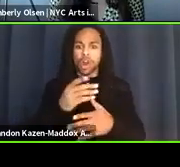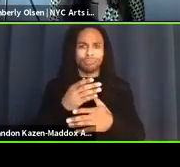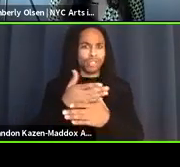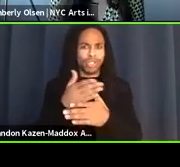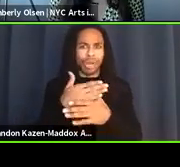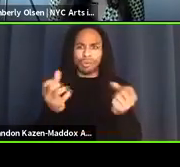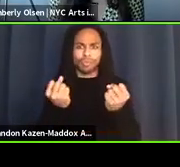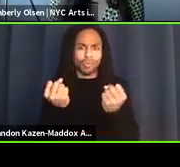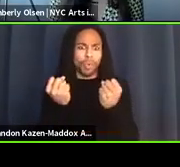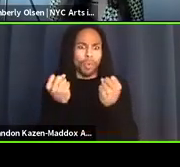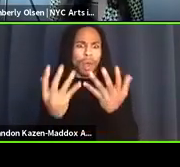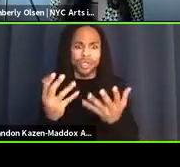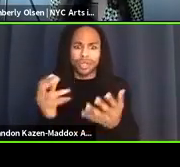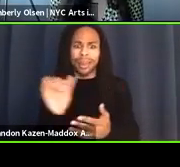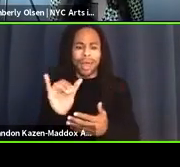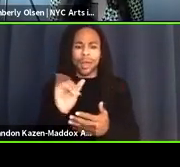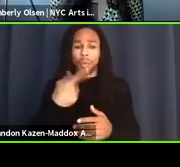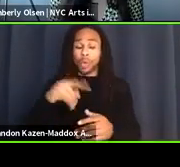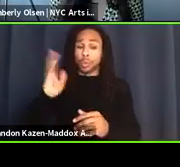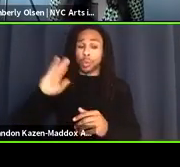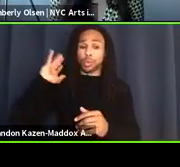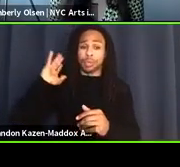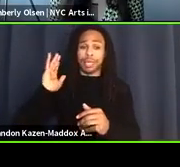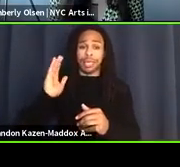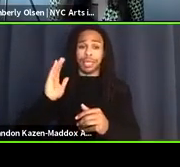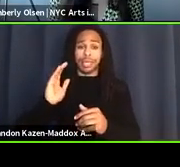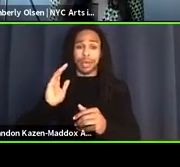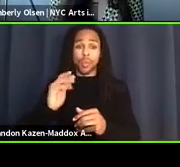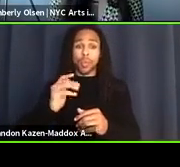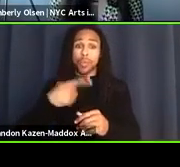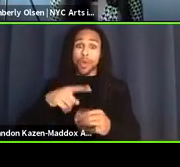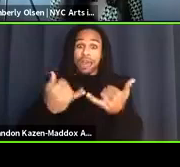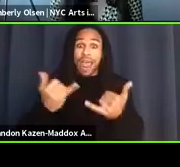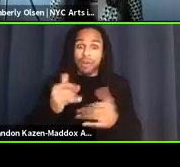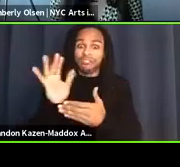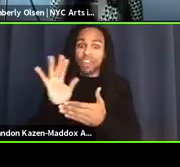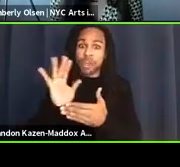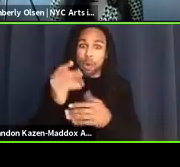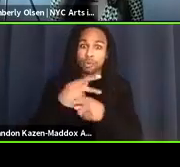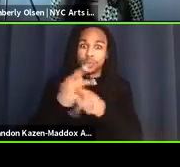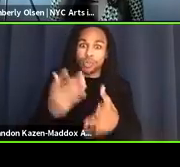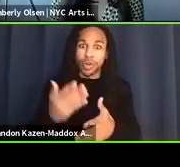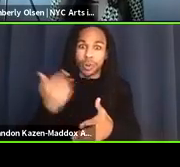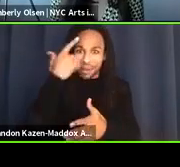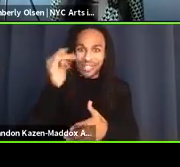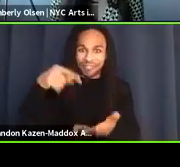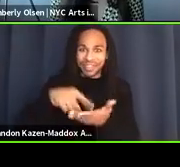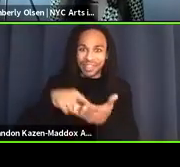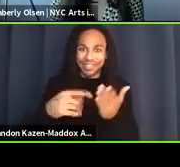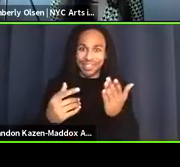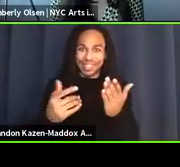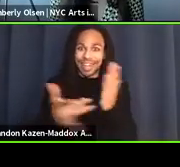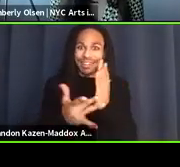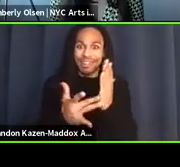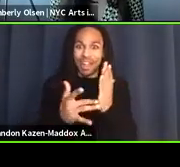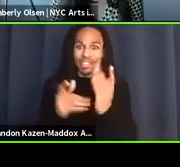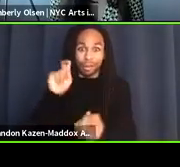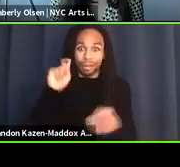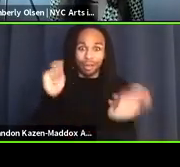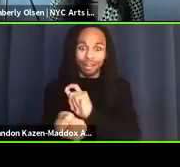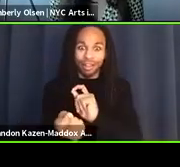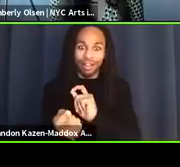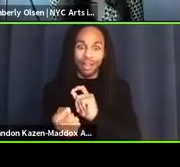What has been highlighted for me is collaboration between arts workers, between